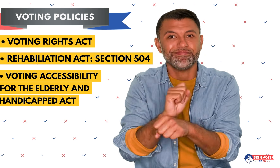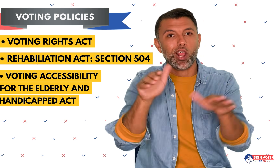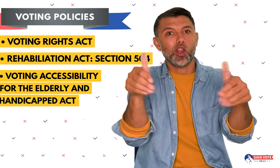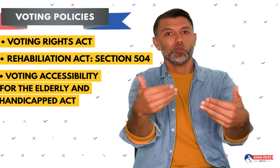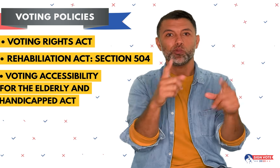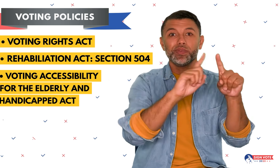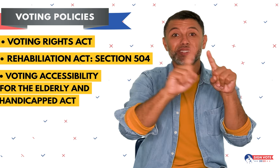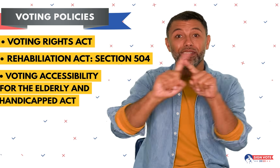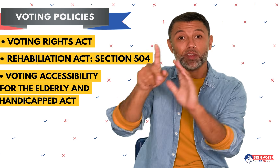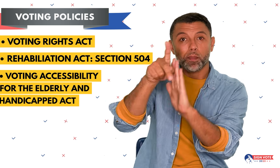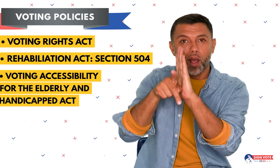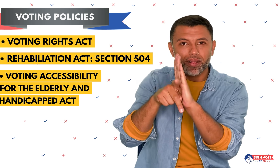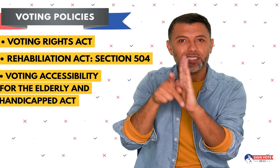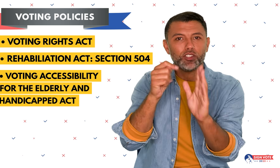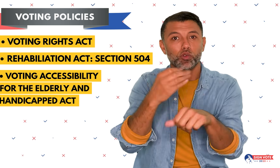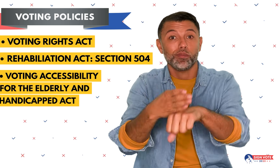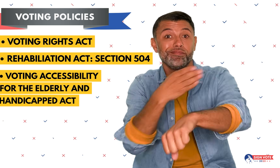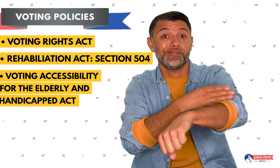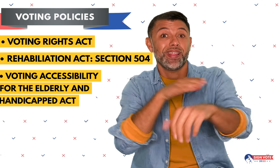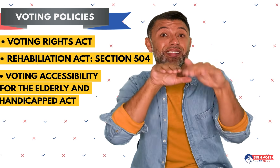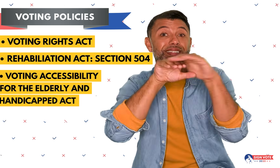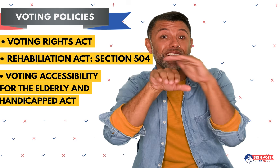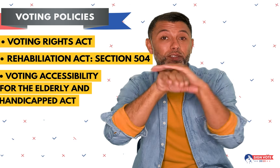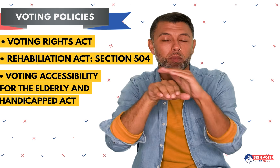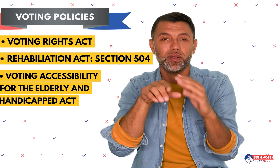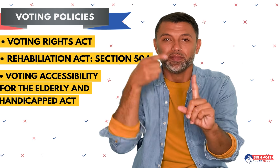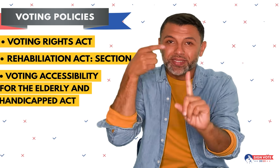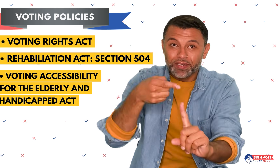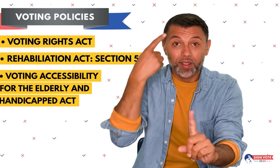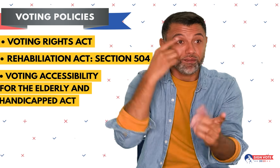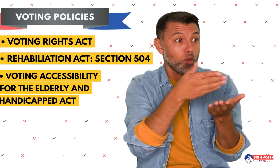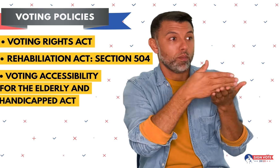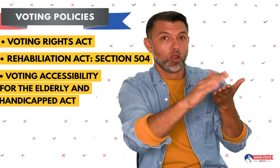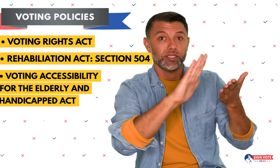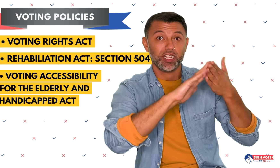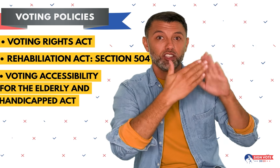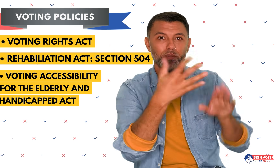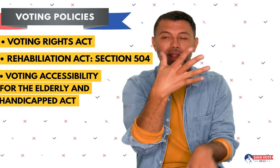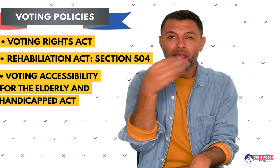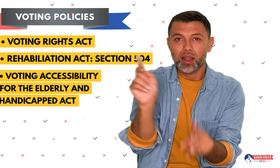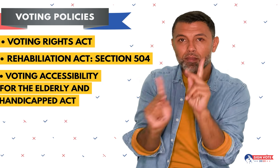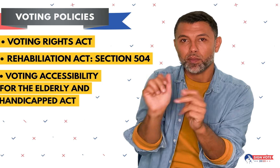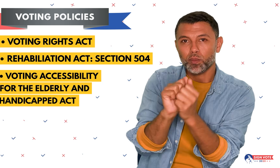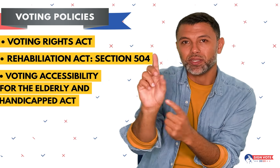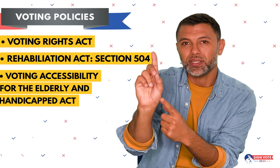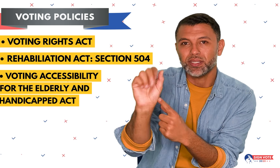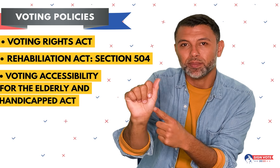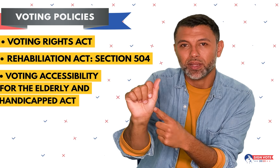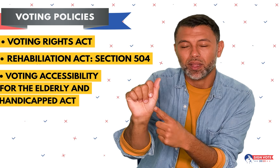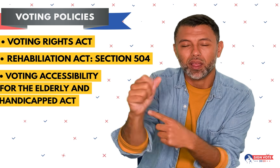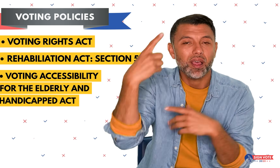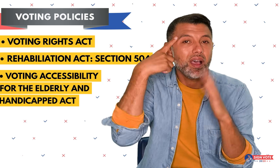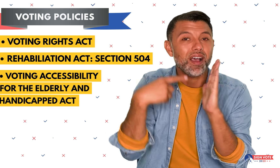that there have been different policies to help make voting accessible for marginalized communities and people with disabilities.